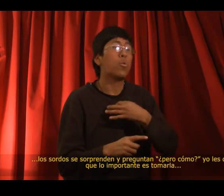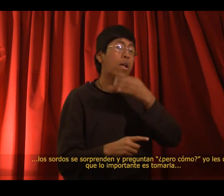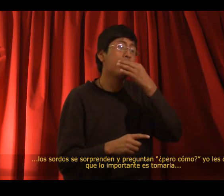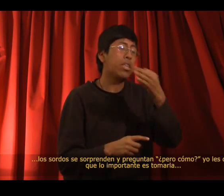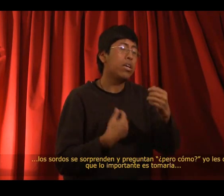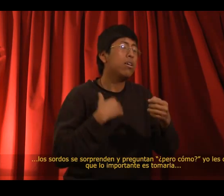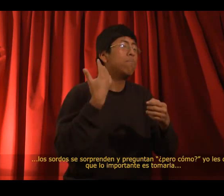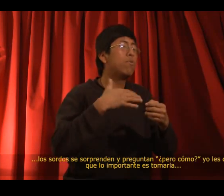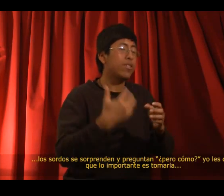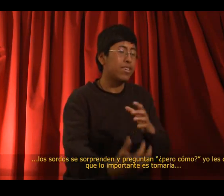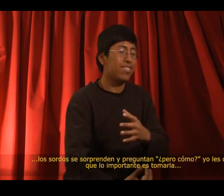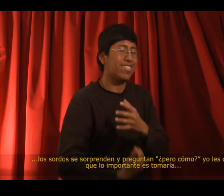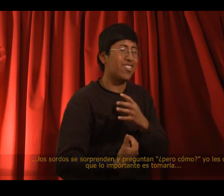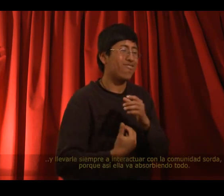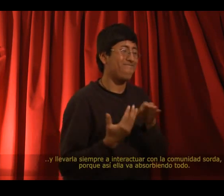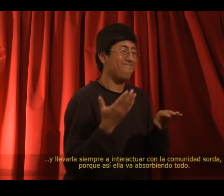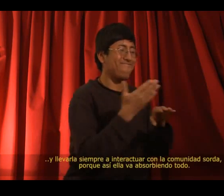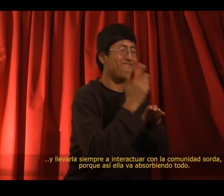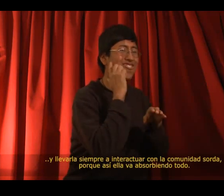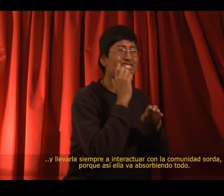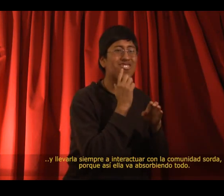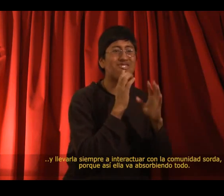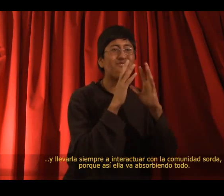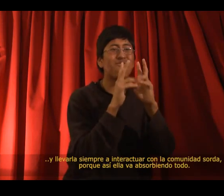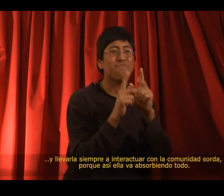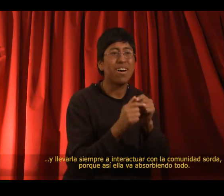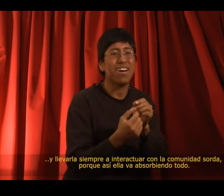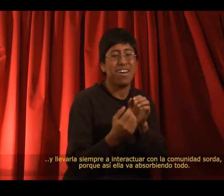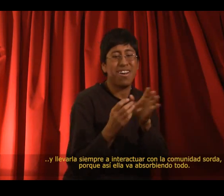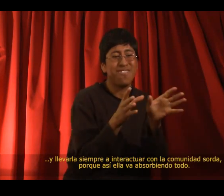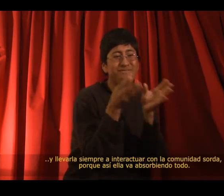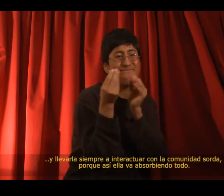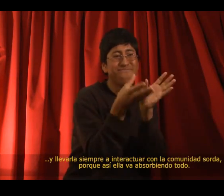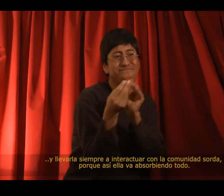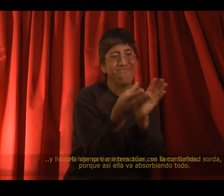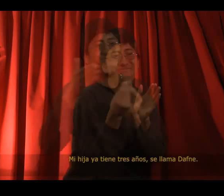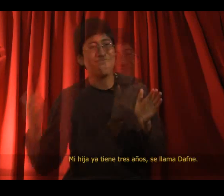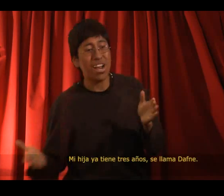I tell them that the important thing is to take her to deaf events because that is how she absorbs everything.